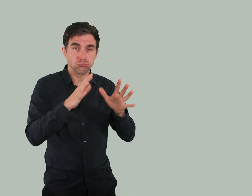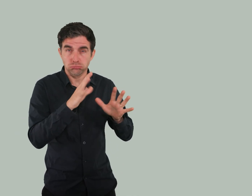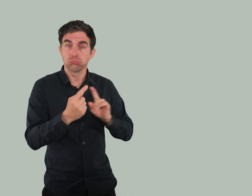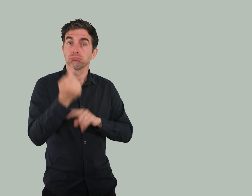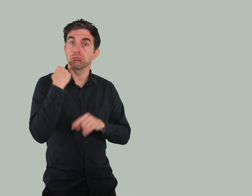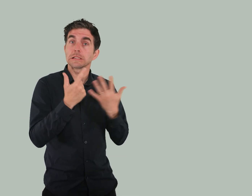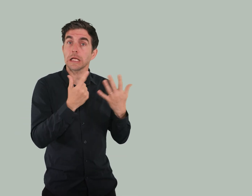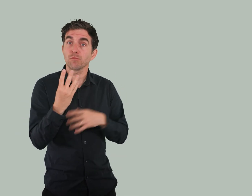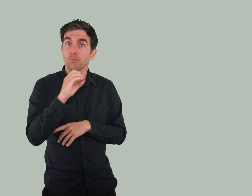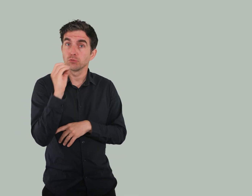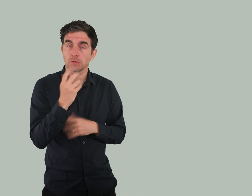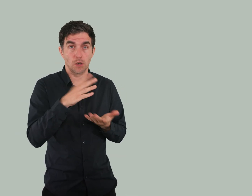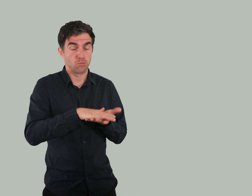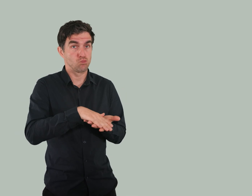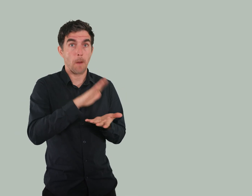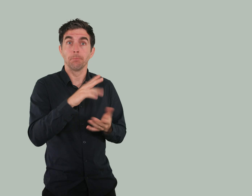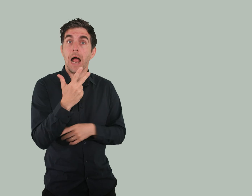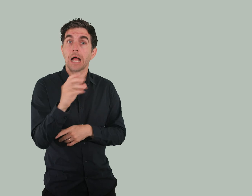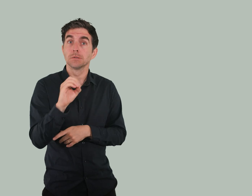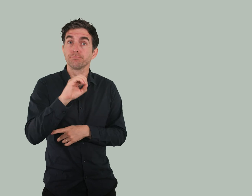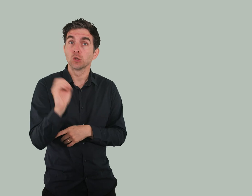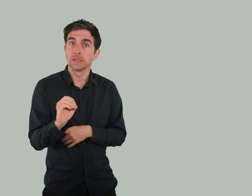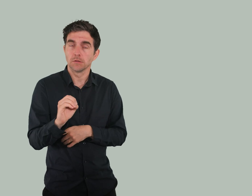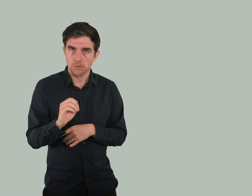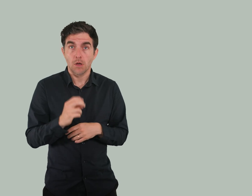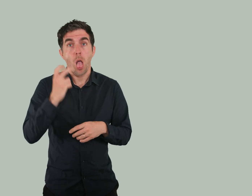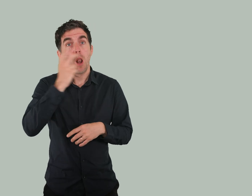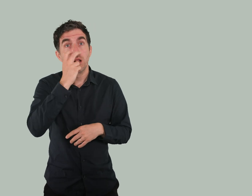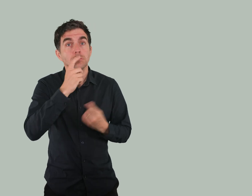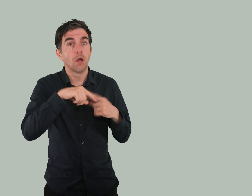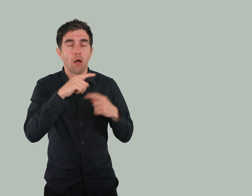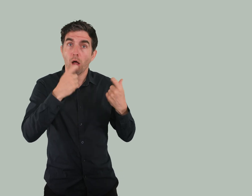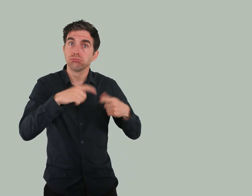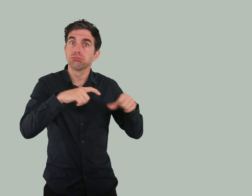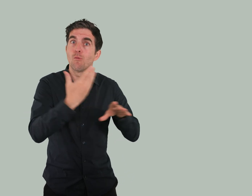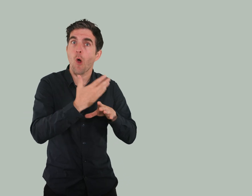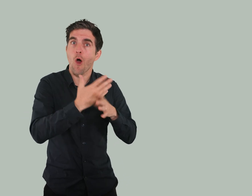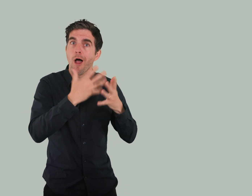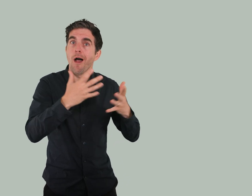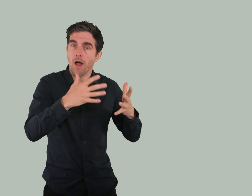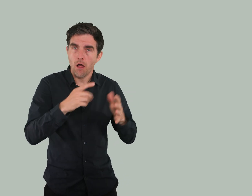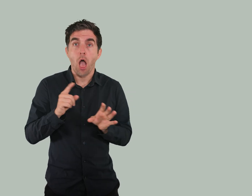rose from 74 per cent to 80 per cent. Older adults moved further into work,